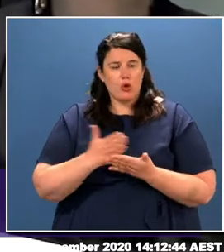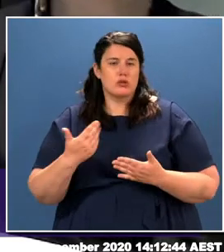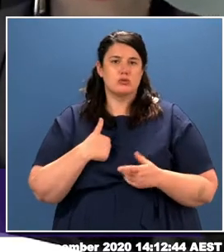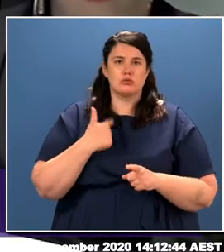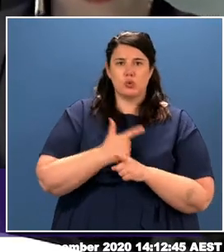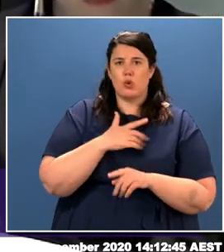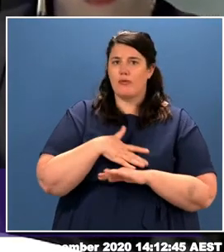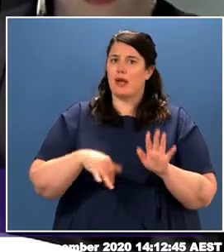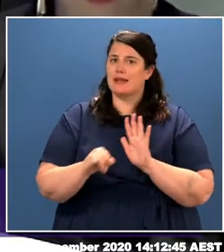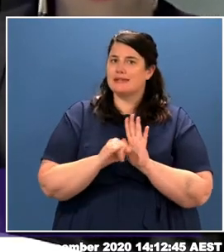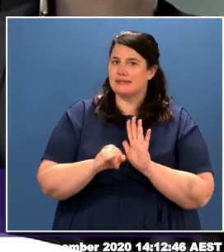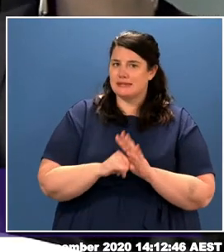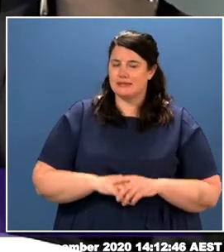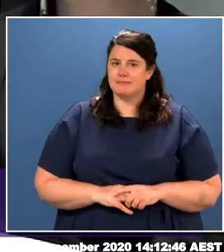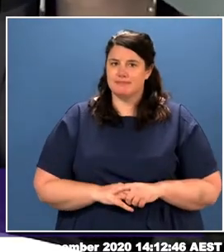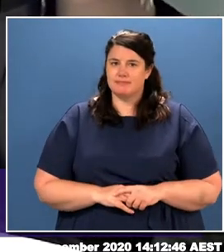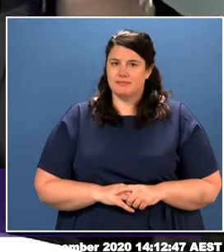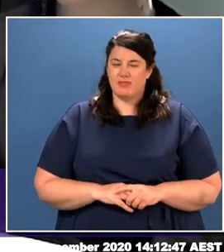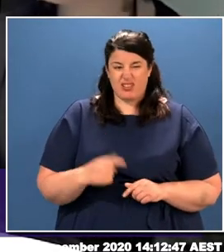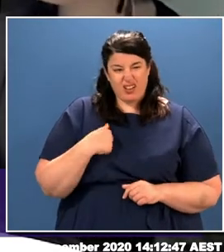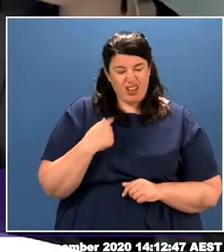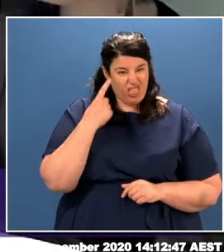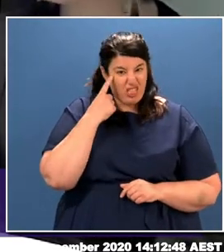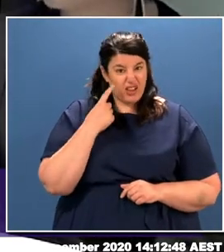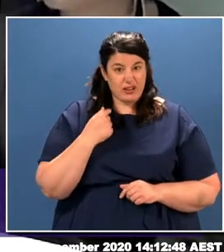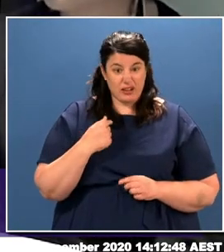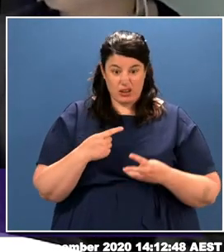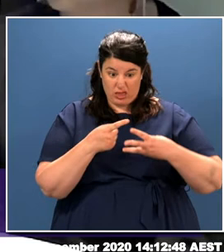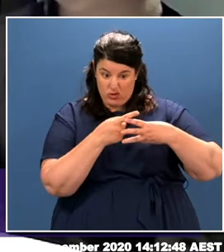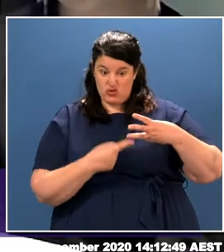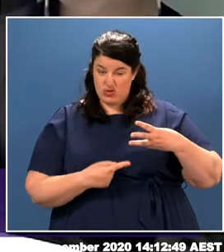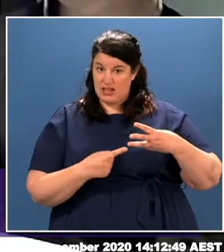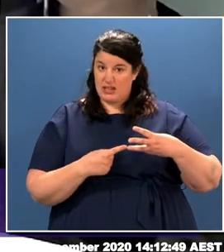And I think it's reasonable to assume that we can apply that to transgender